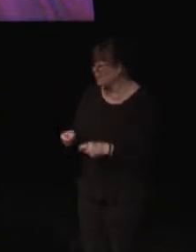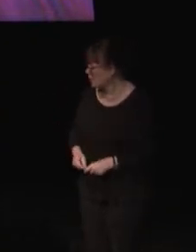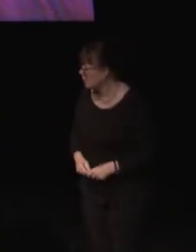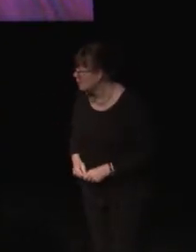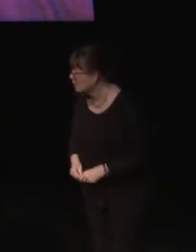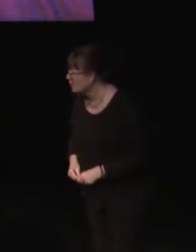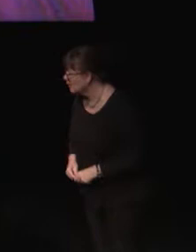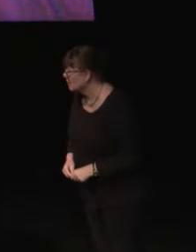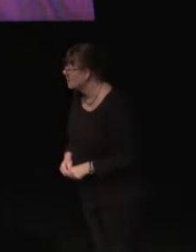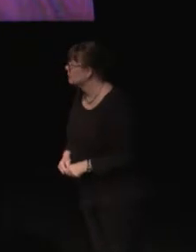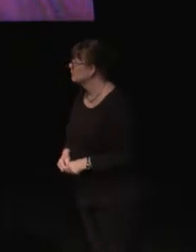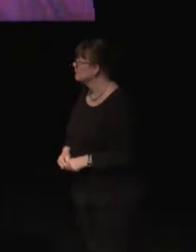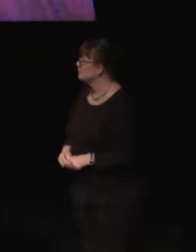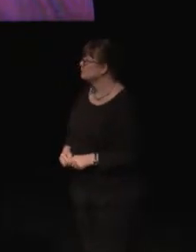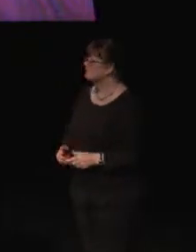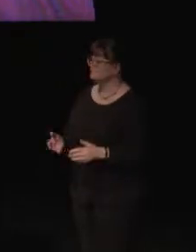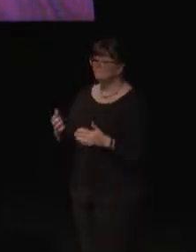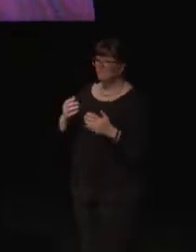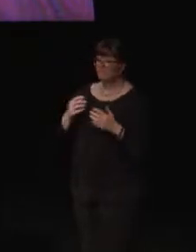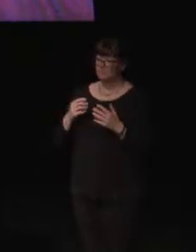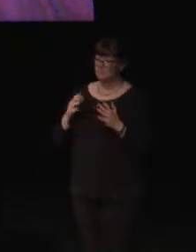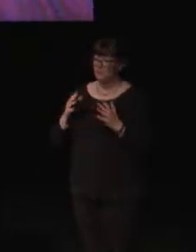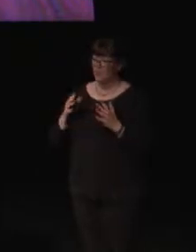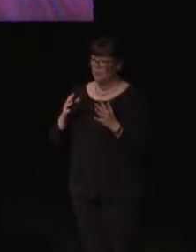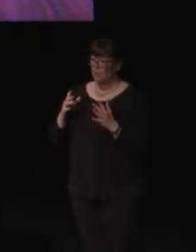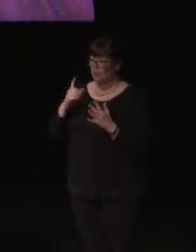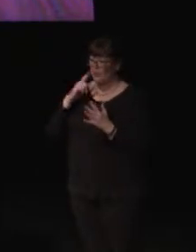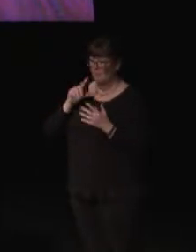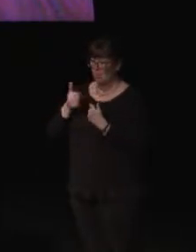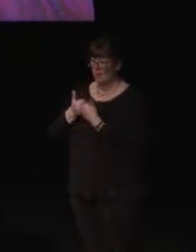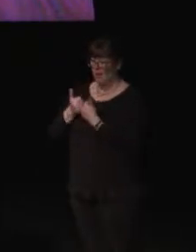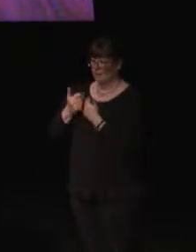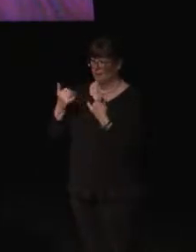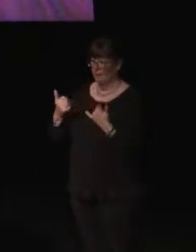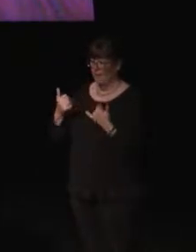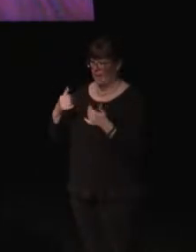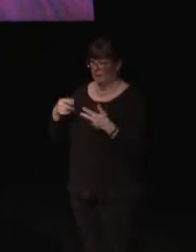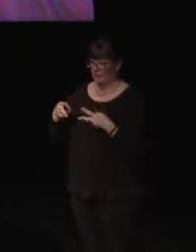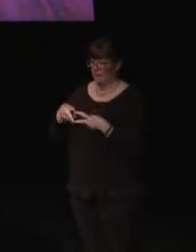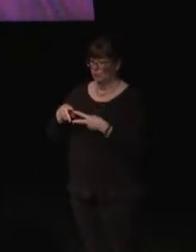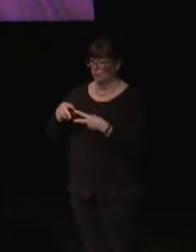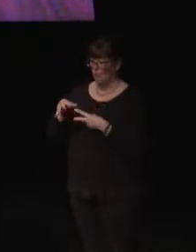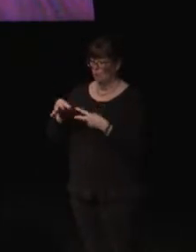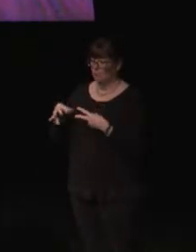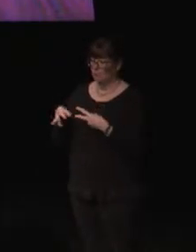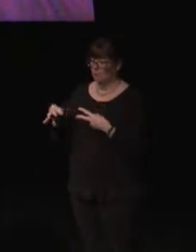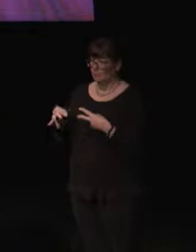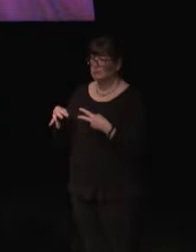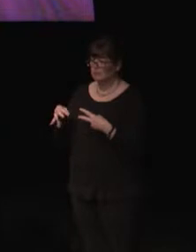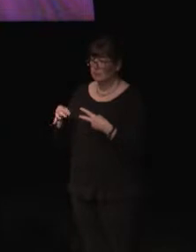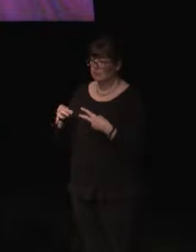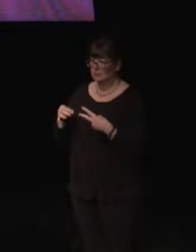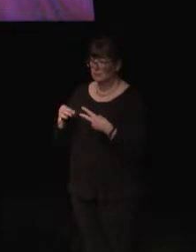There are two options for games today. To try to build that closed caption experience, one.